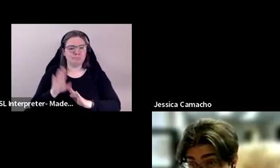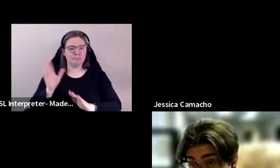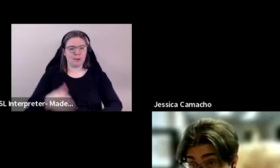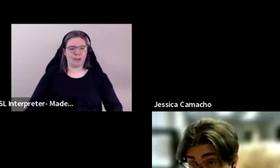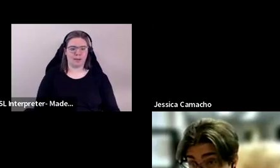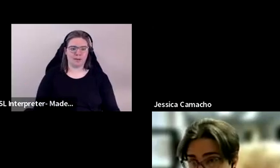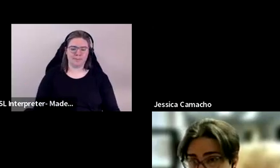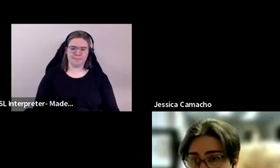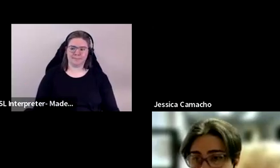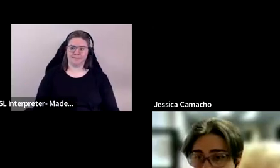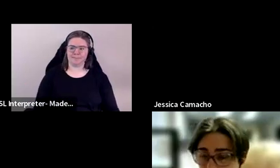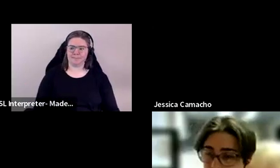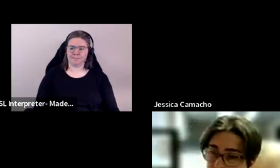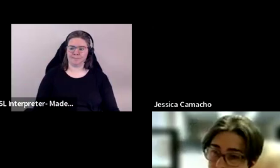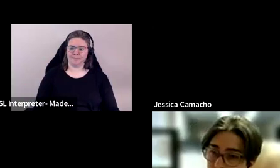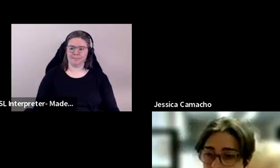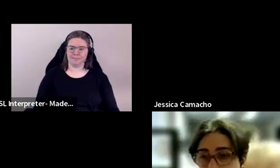Don Dew: But yeah, it's it's an effort everywhere. I think.